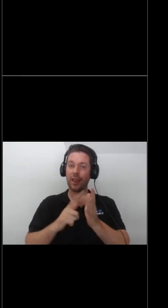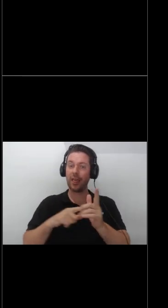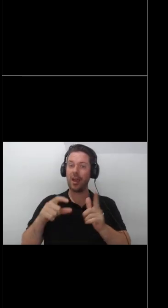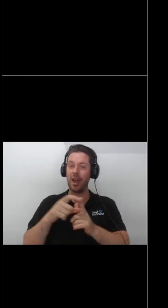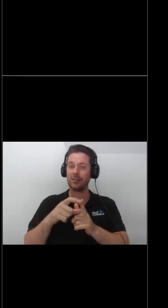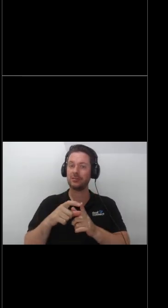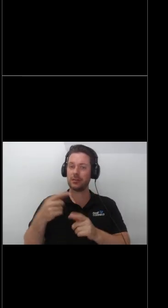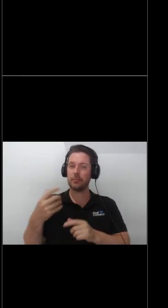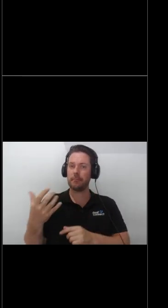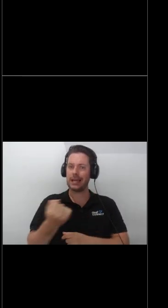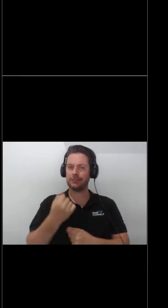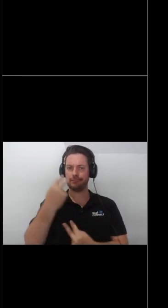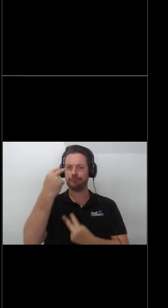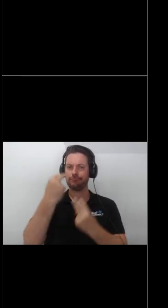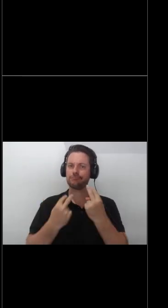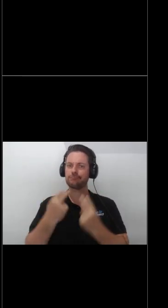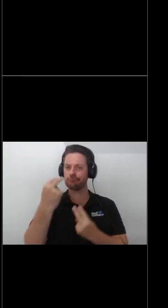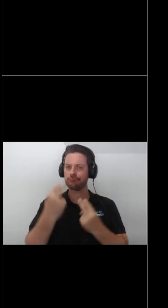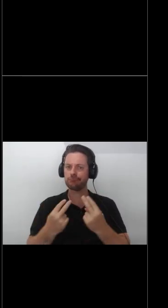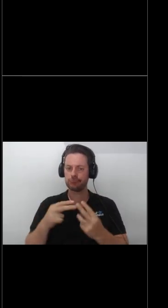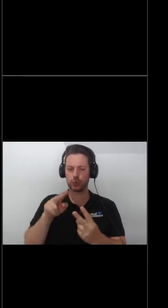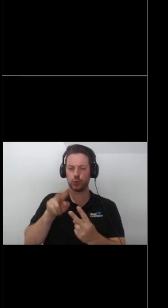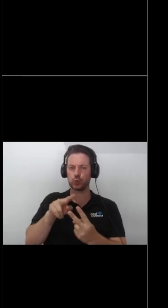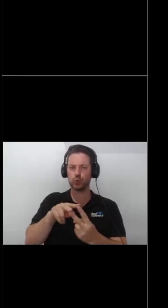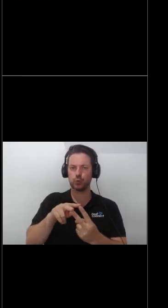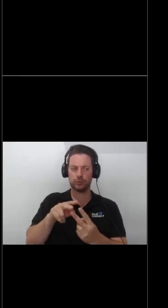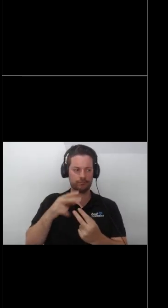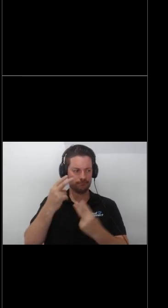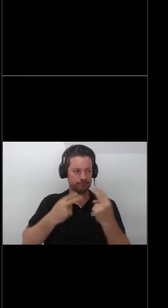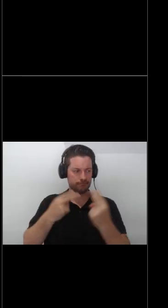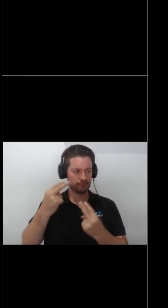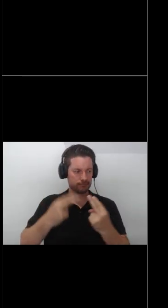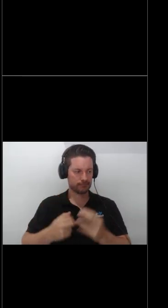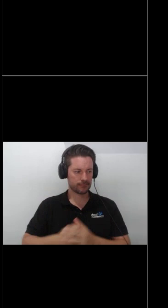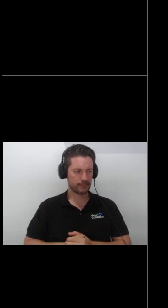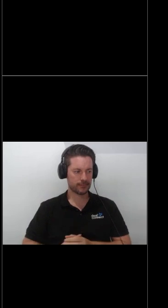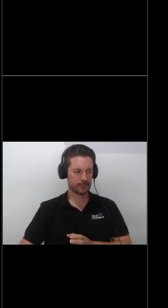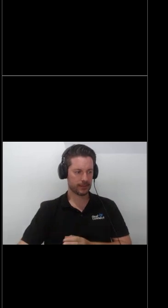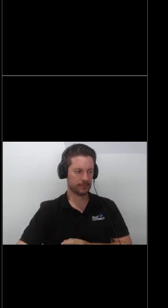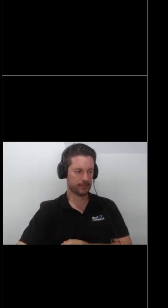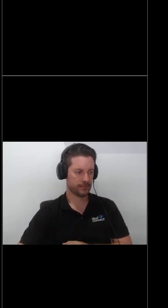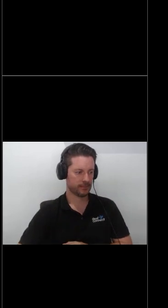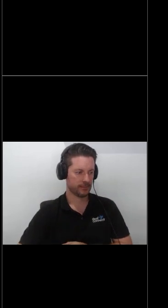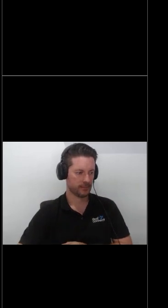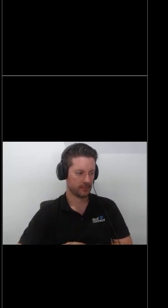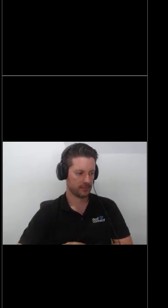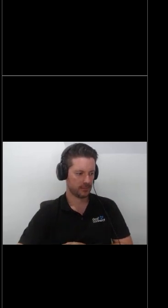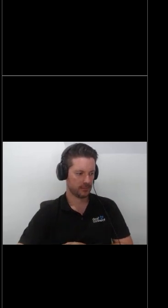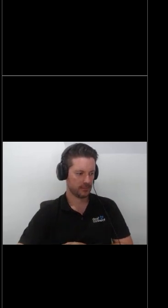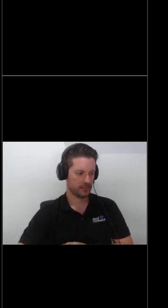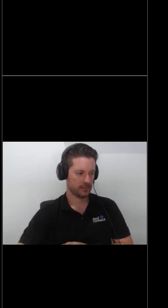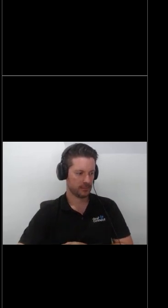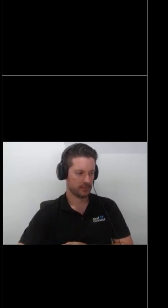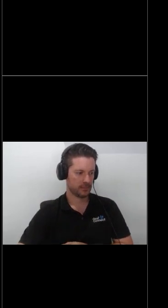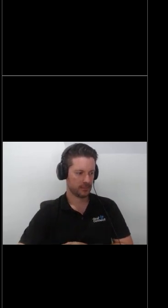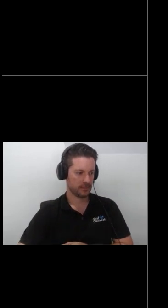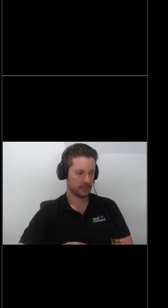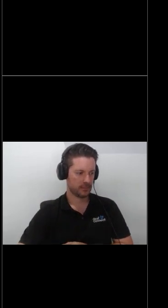There are two tests that are applied and there is a means test. So generally speaking, applicants need to be of limited means.